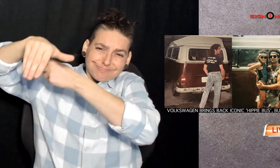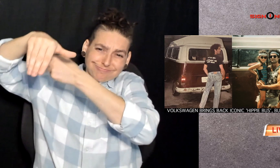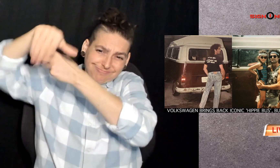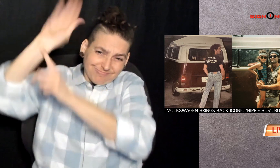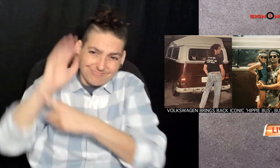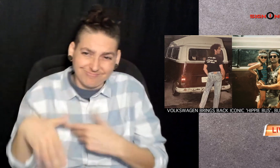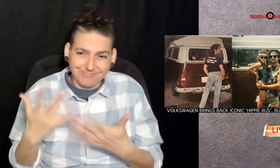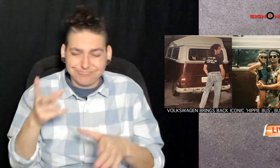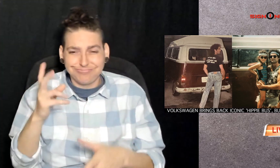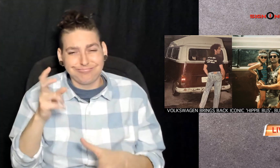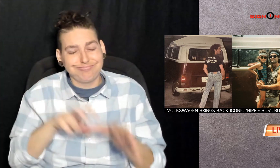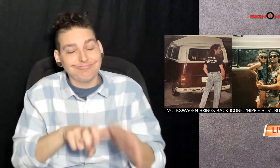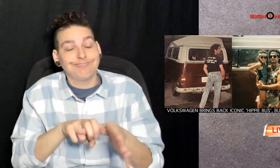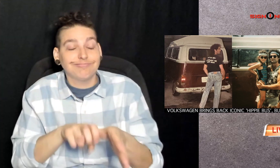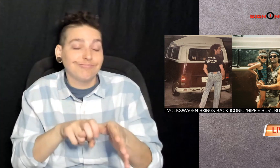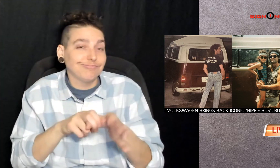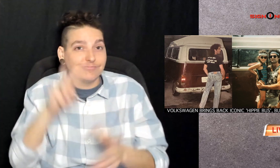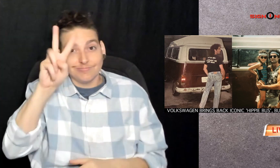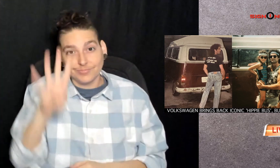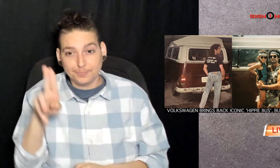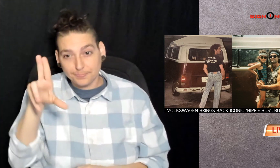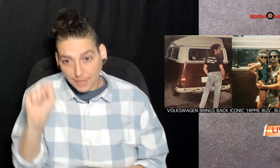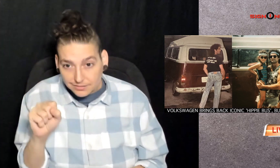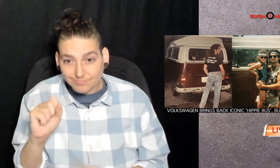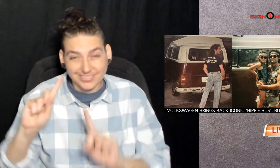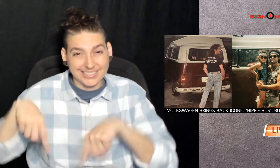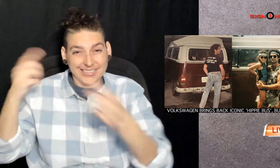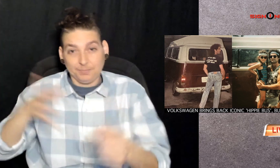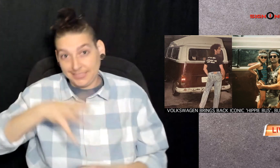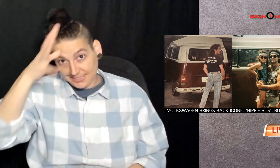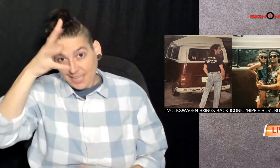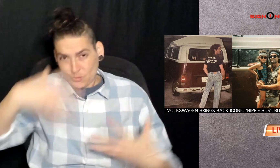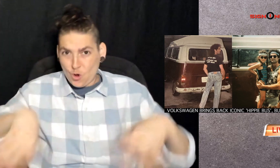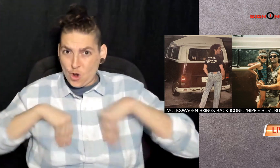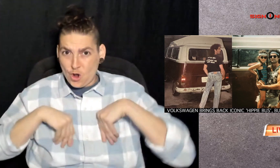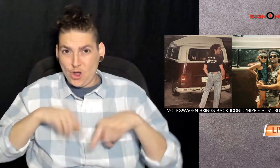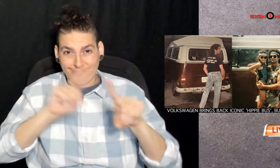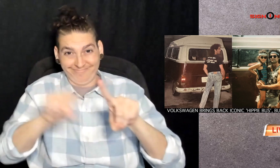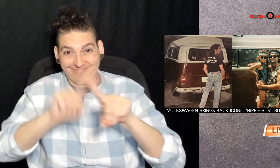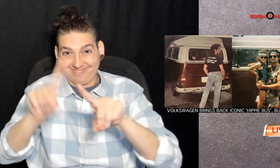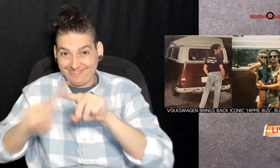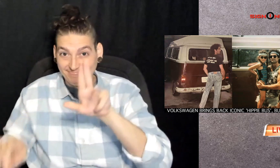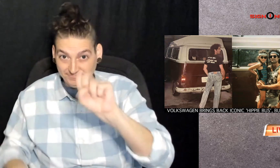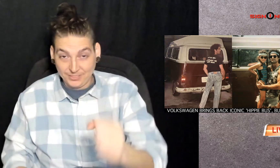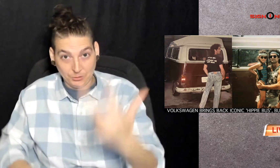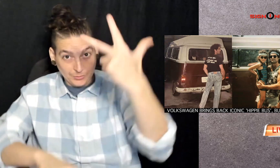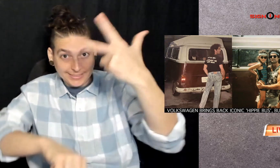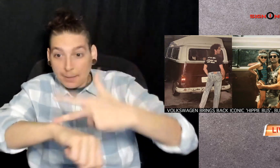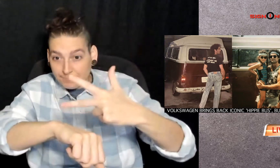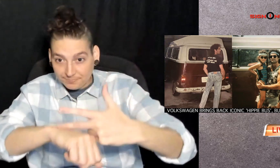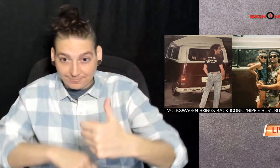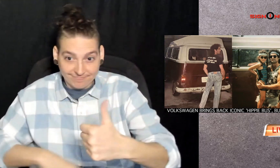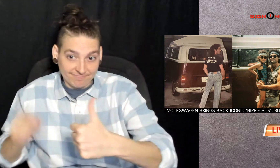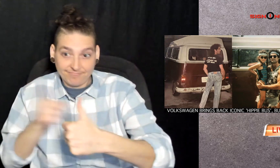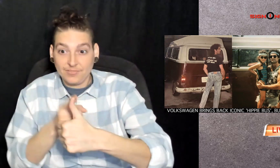I grew up riding around in a VW bus my dad owned several he had three actually the first